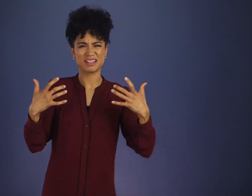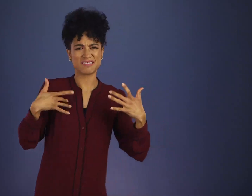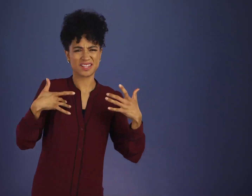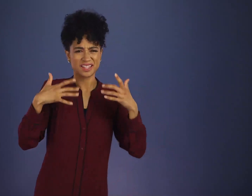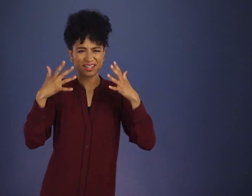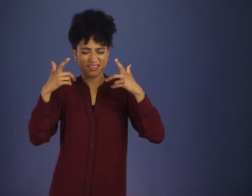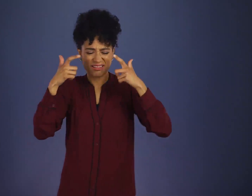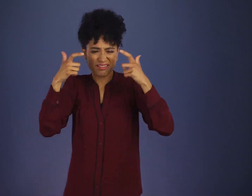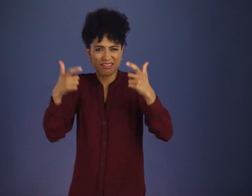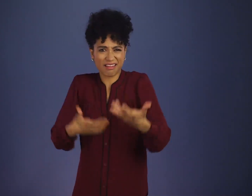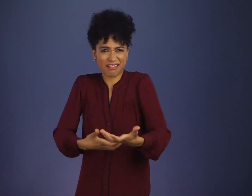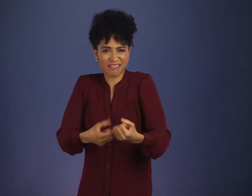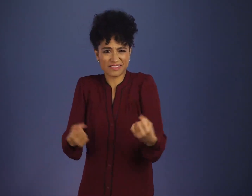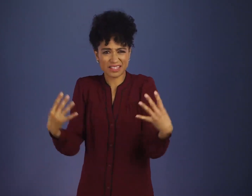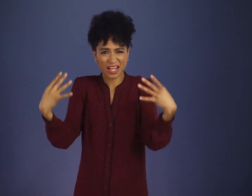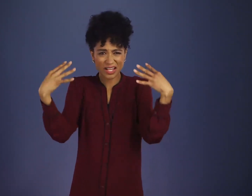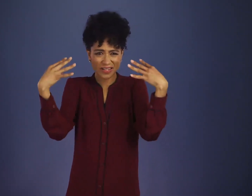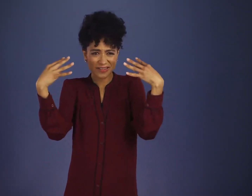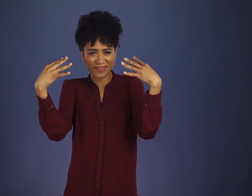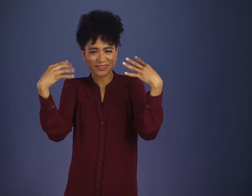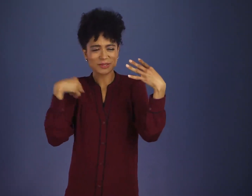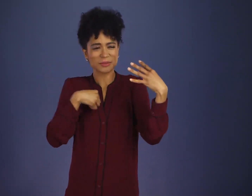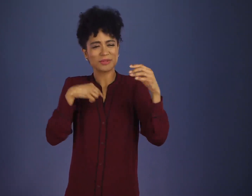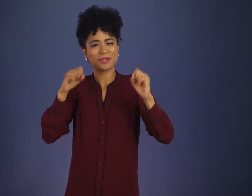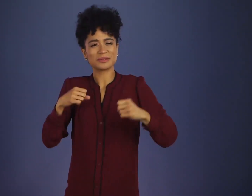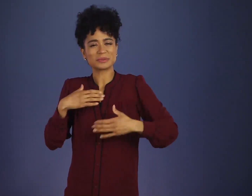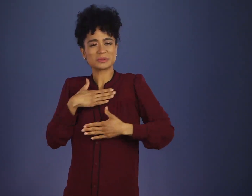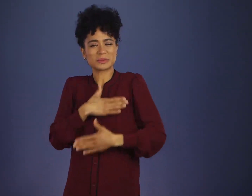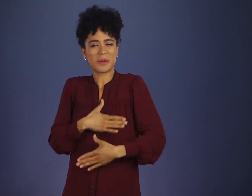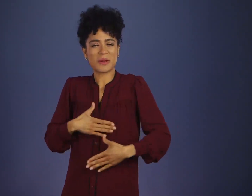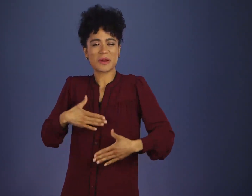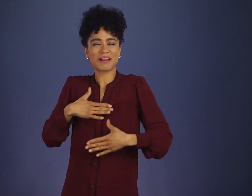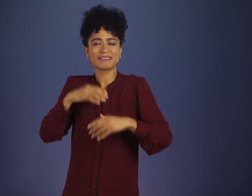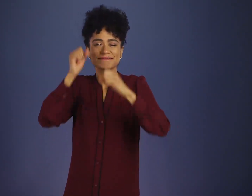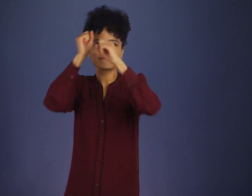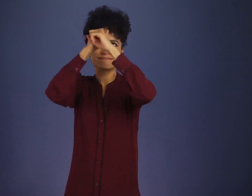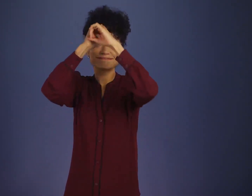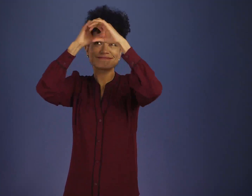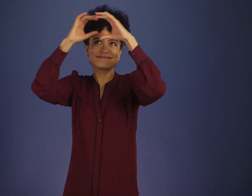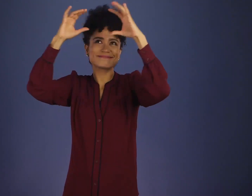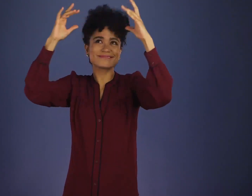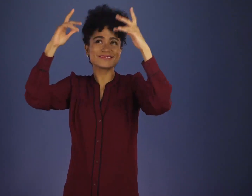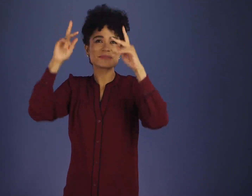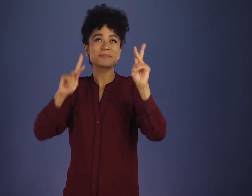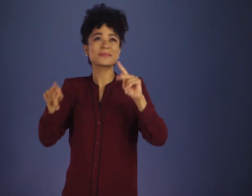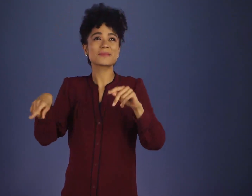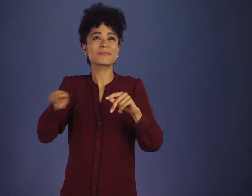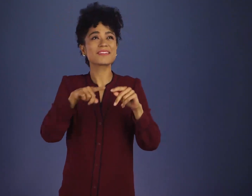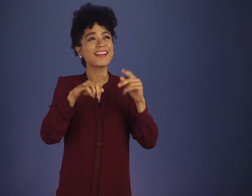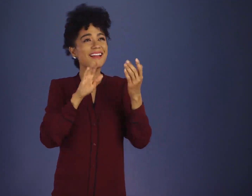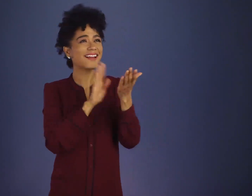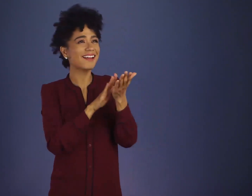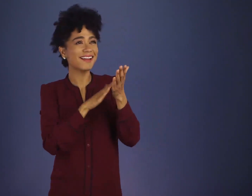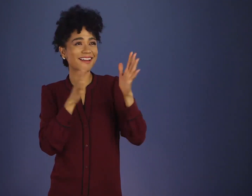We have drunk for vainglory — that we might the more enjoy foolish dreams of pomp and power.